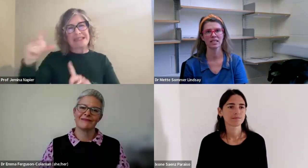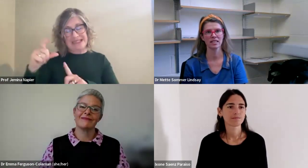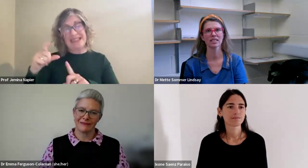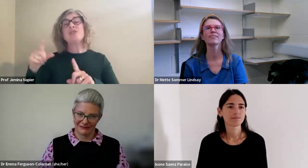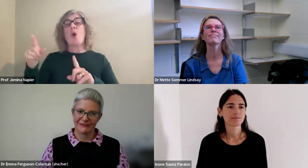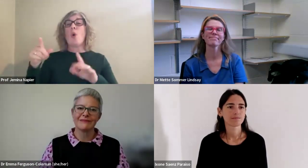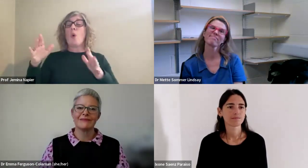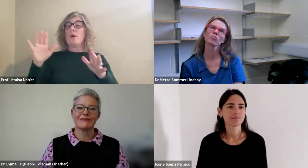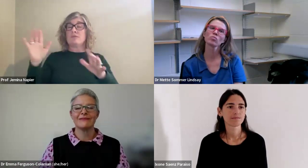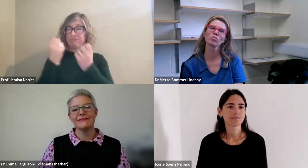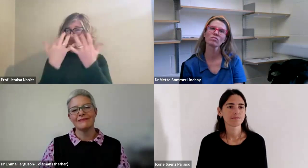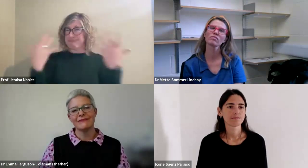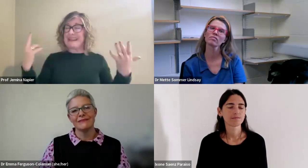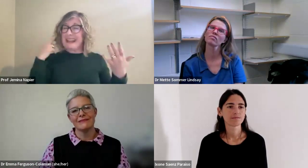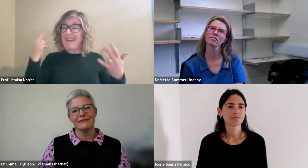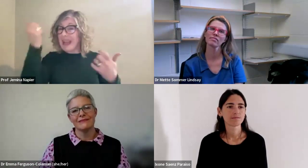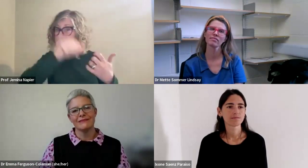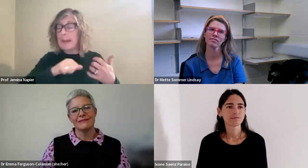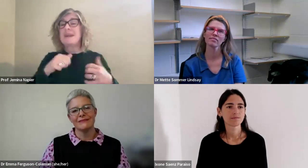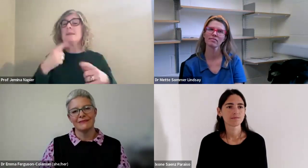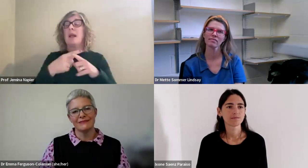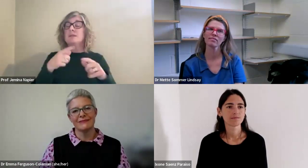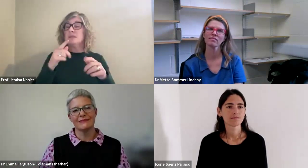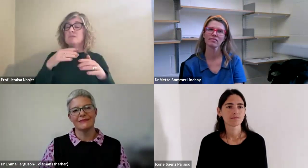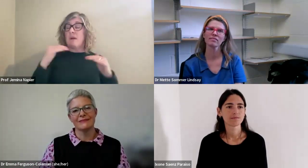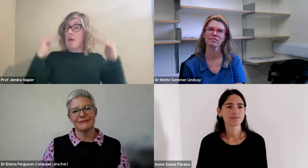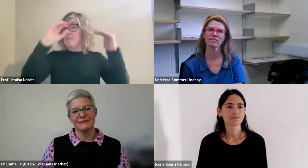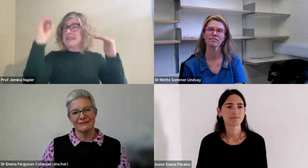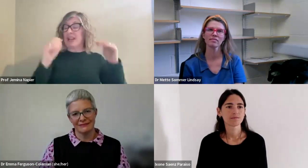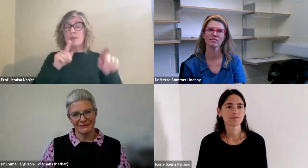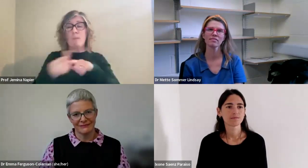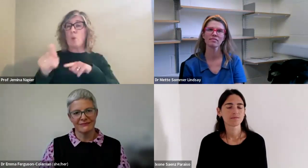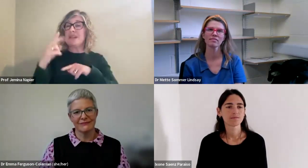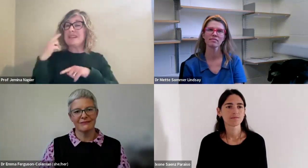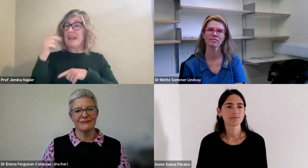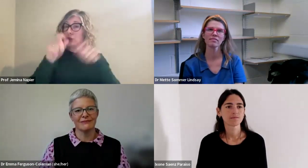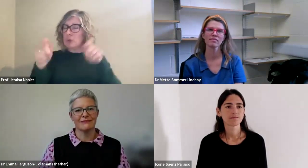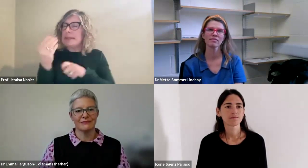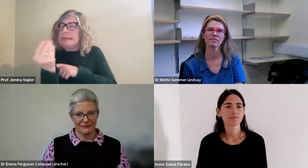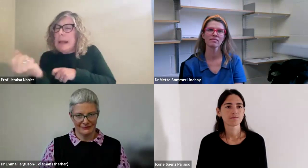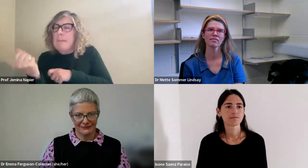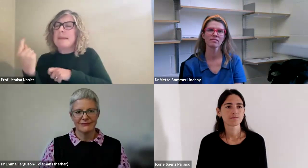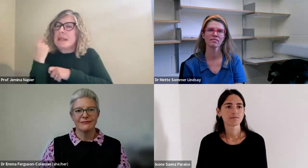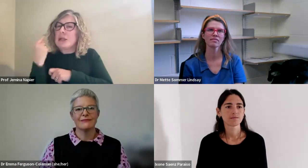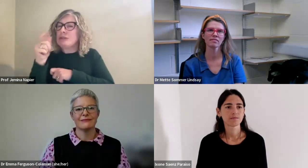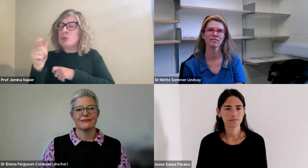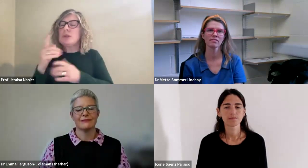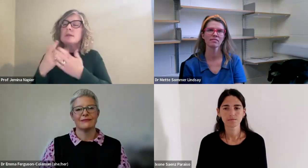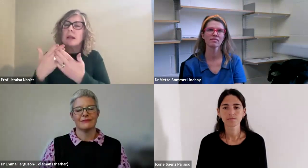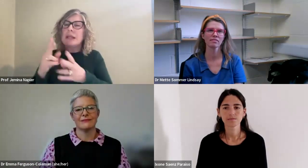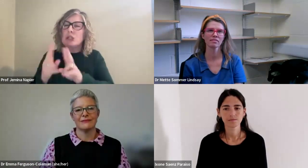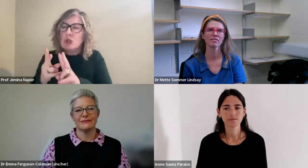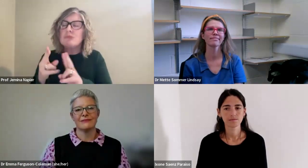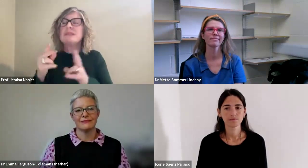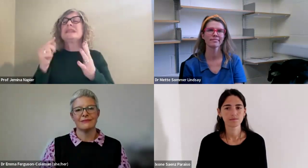a university in Washington DC and it is for deaf students. So the vast majority of the academics